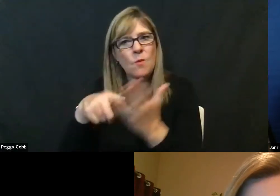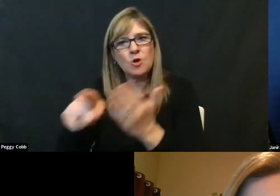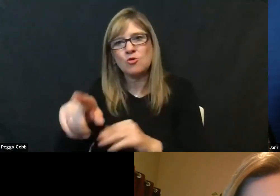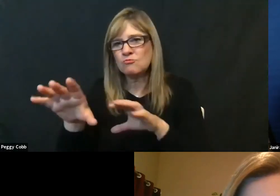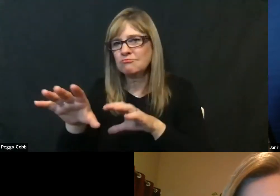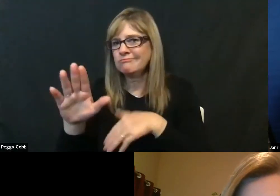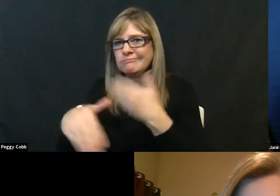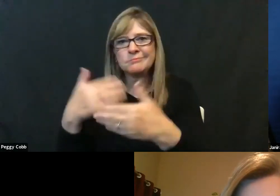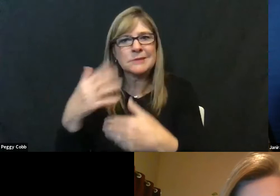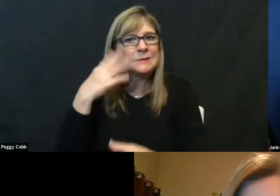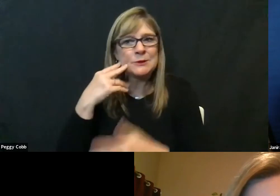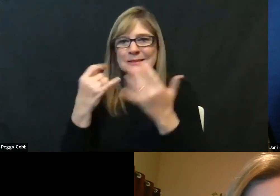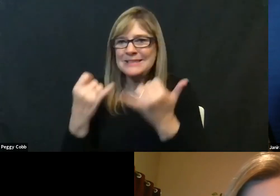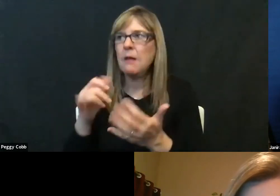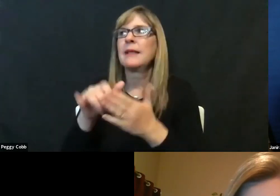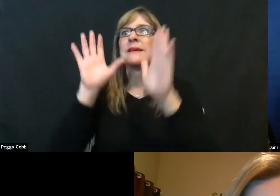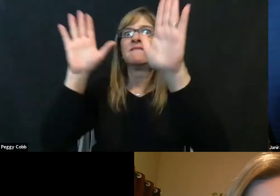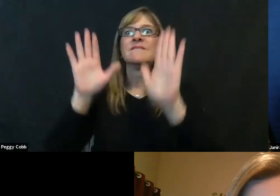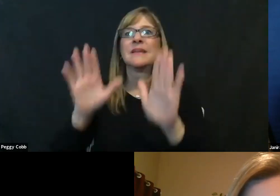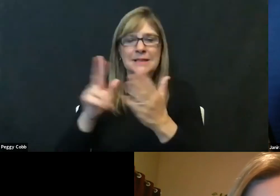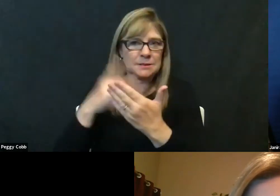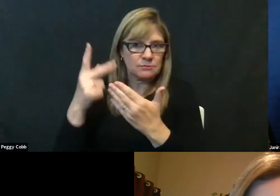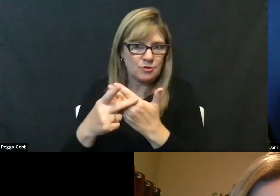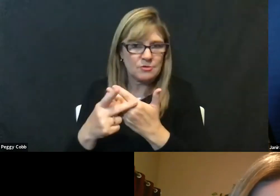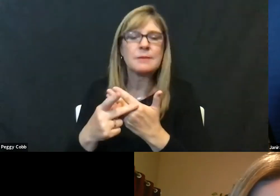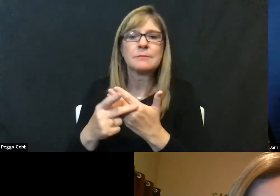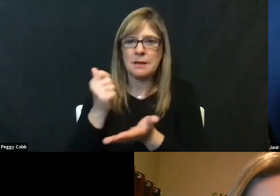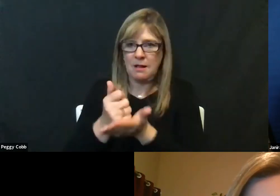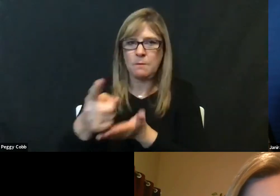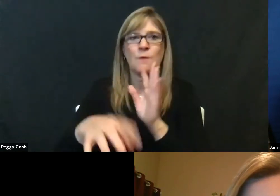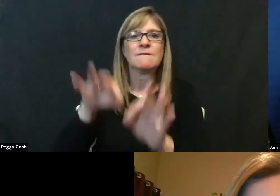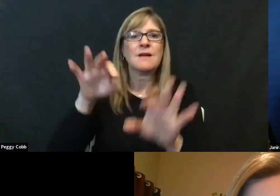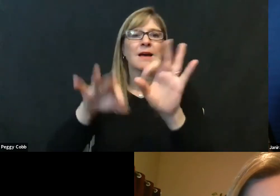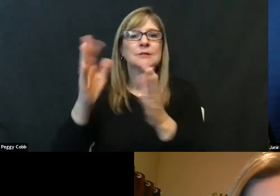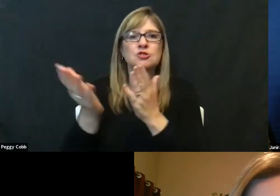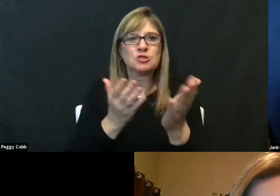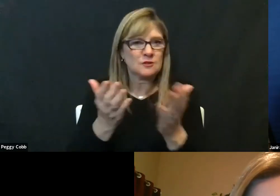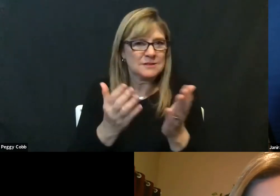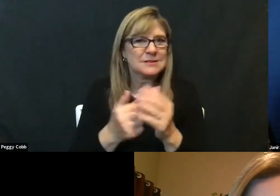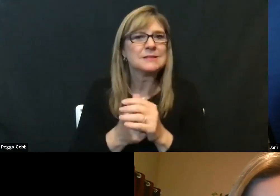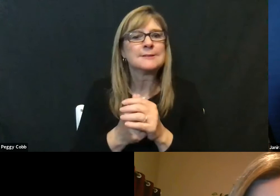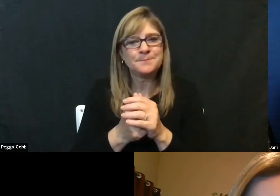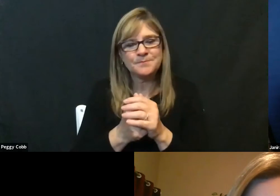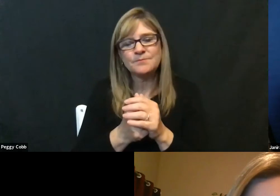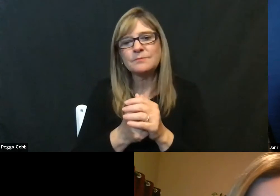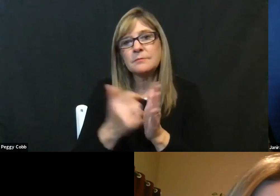and that is a fantastic program that can help you find services and help you advocate